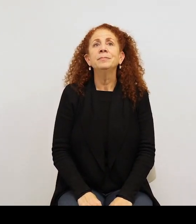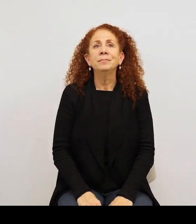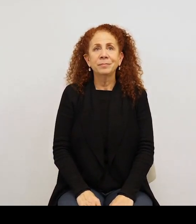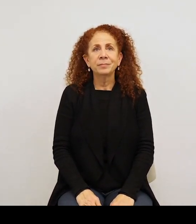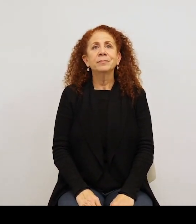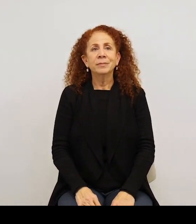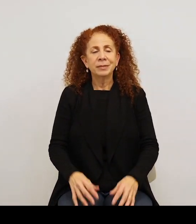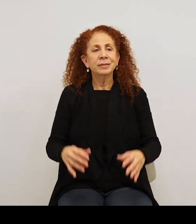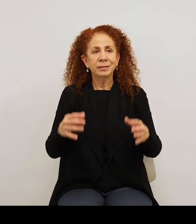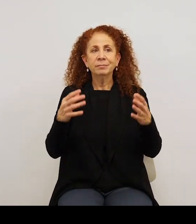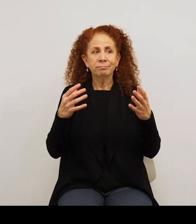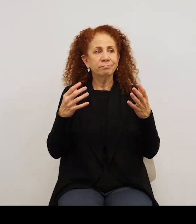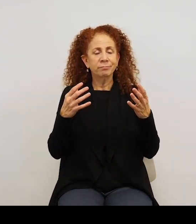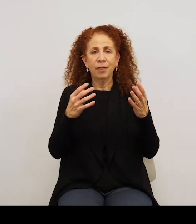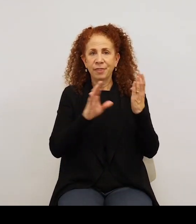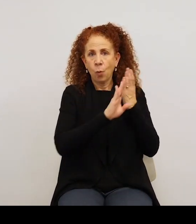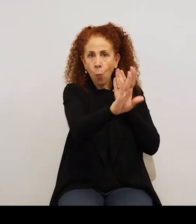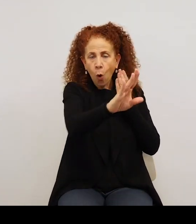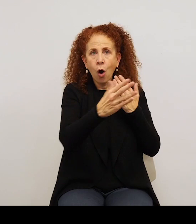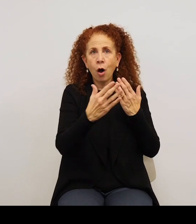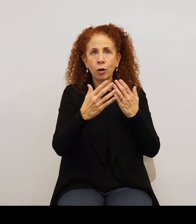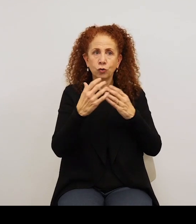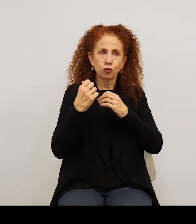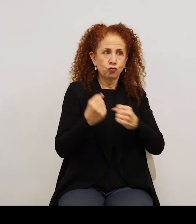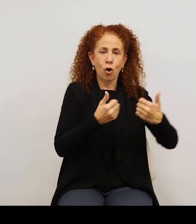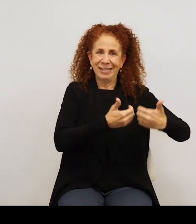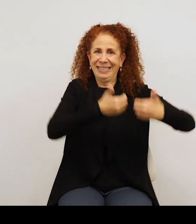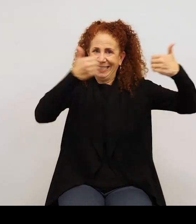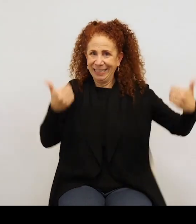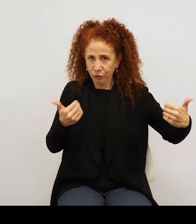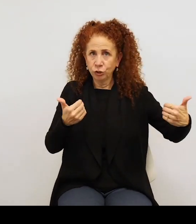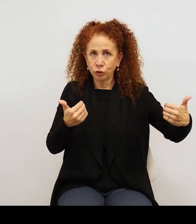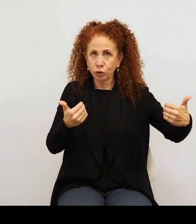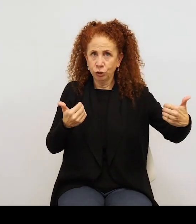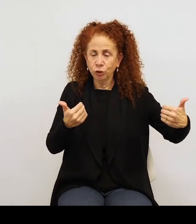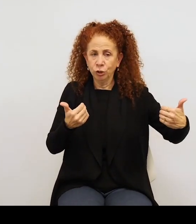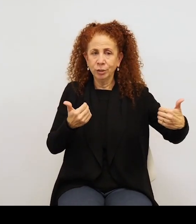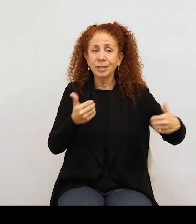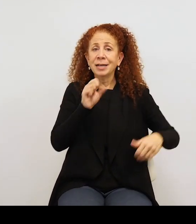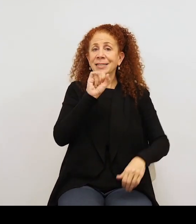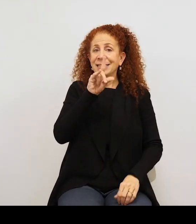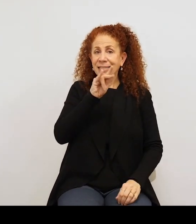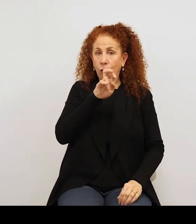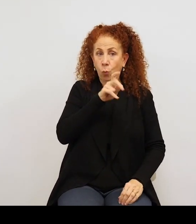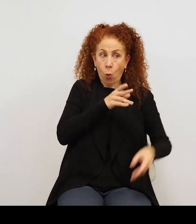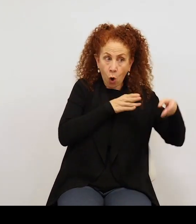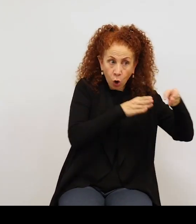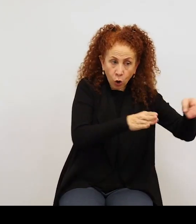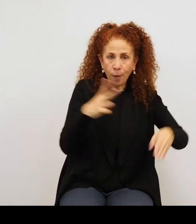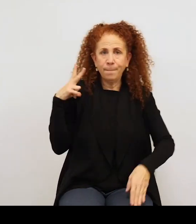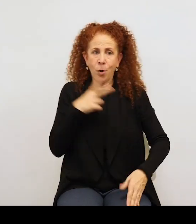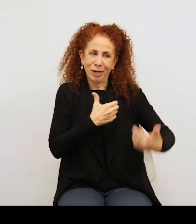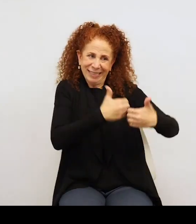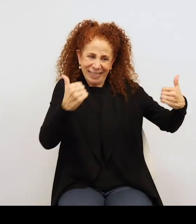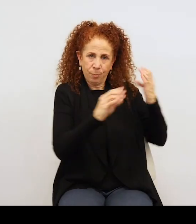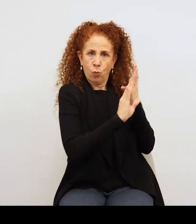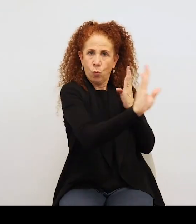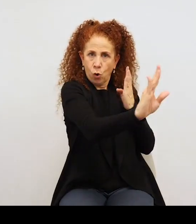this very strong distinction between what is the sidewalk and what is the park, and whereas before, it was